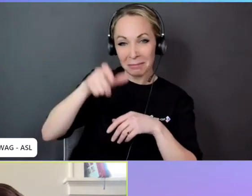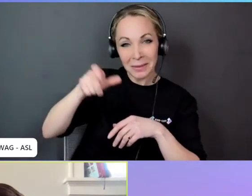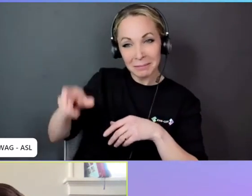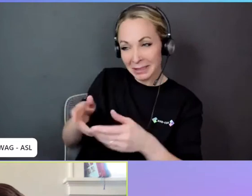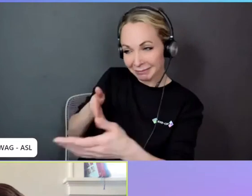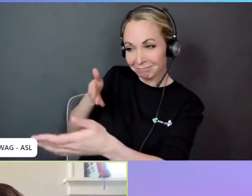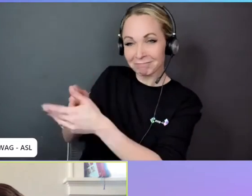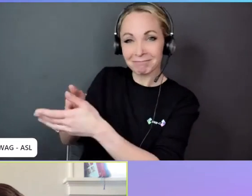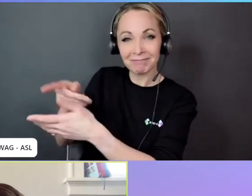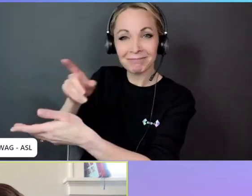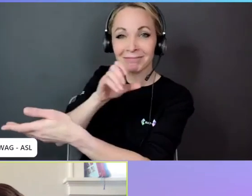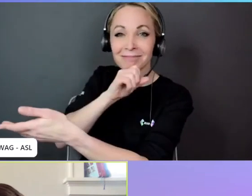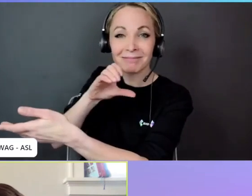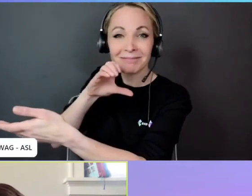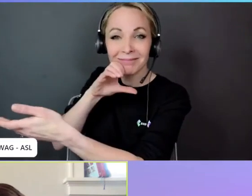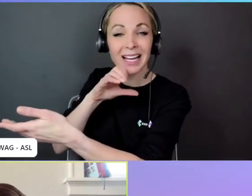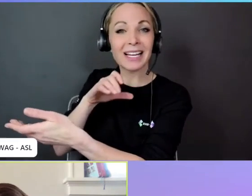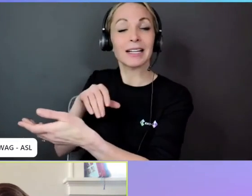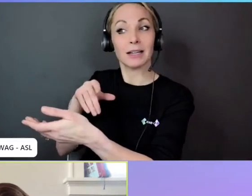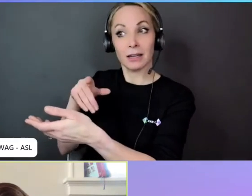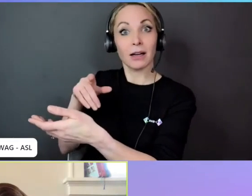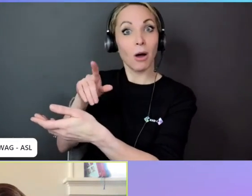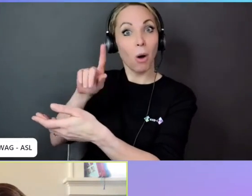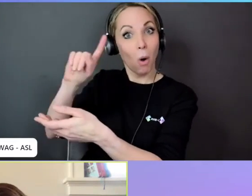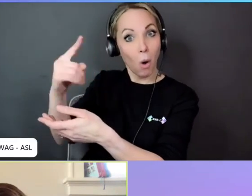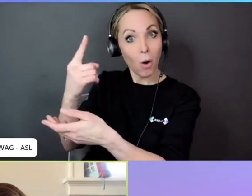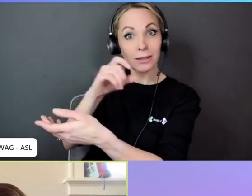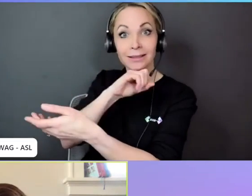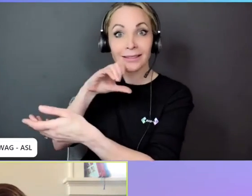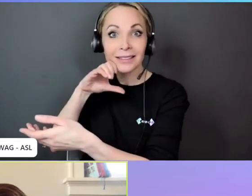question here, which is theoretical. Does ageism only